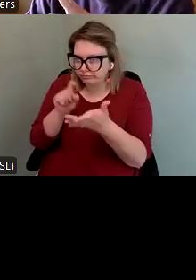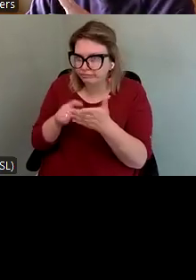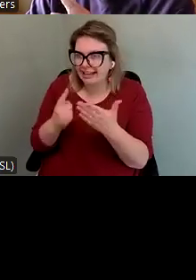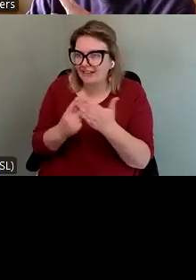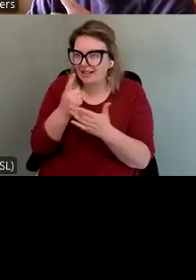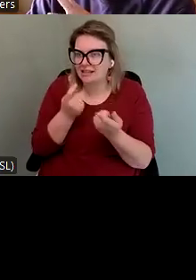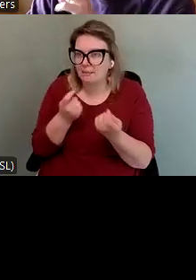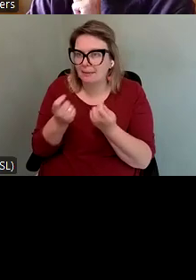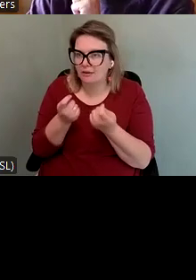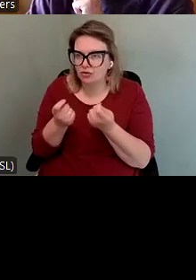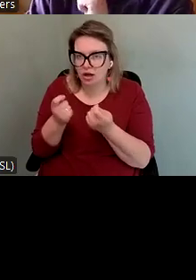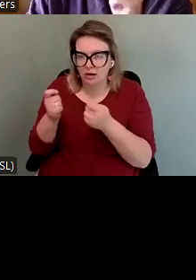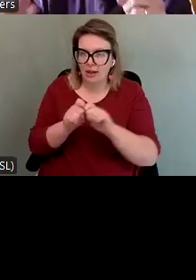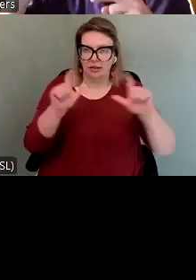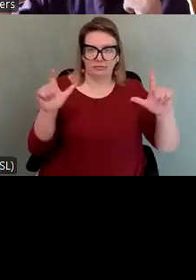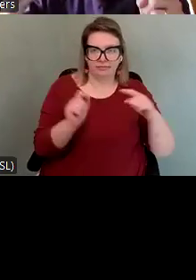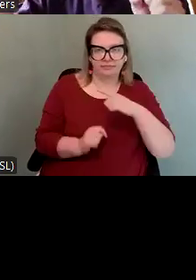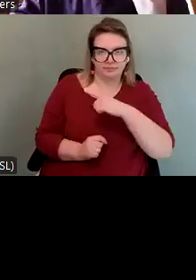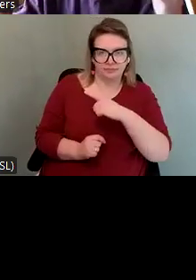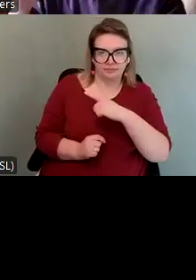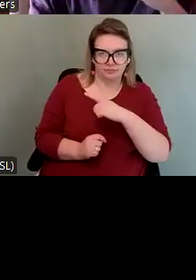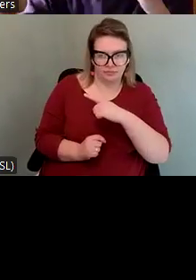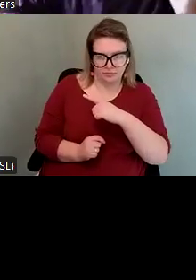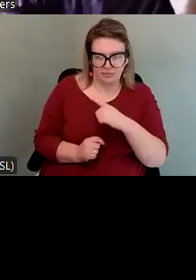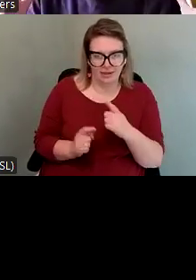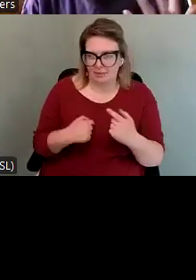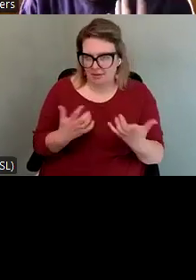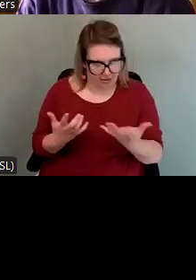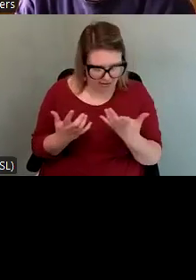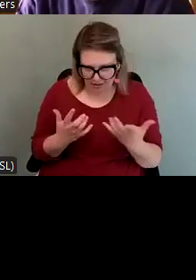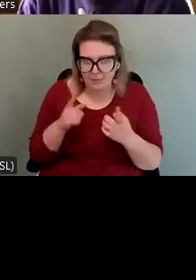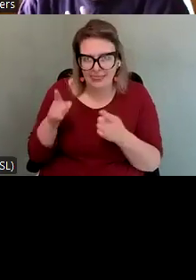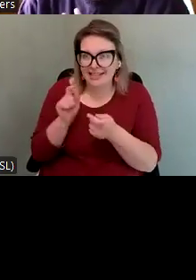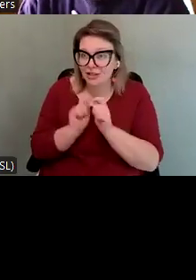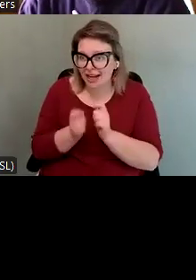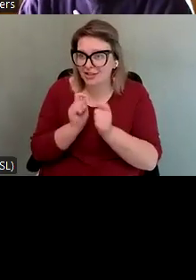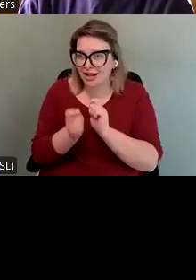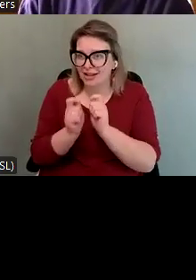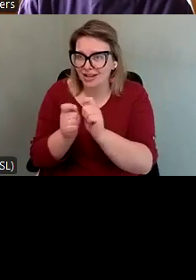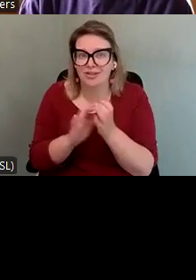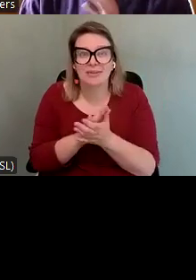You should get to this section eventually. As I say, the interface keeps changing, so it might change.